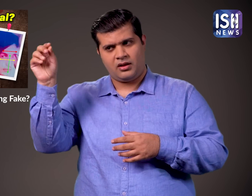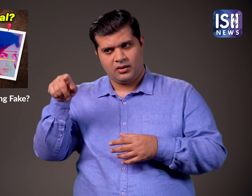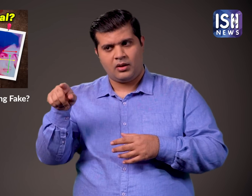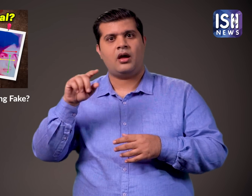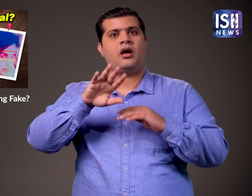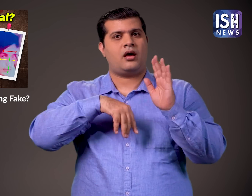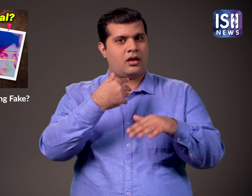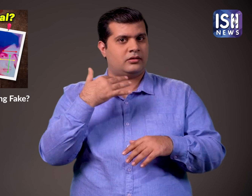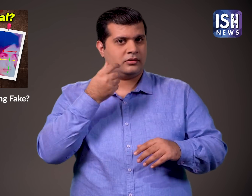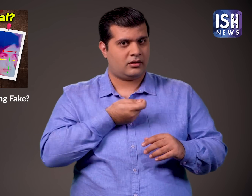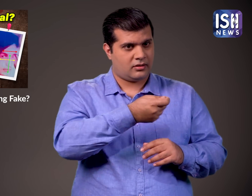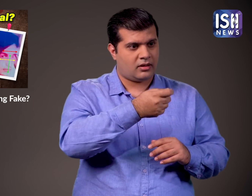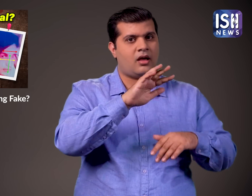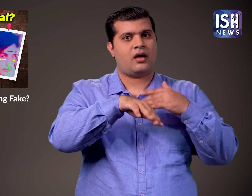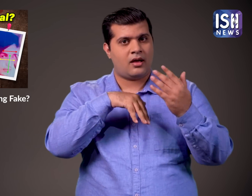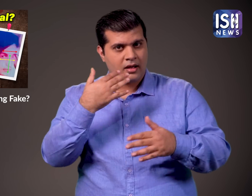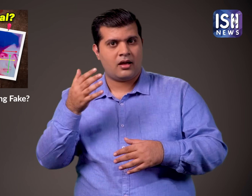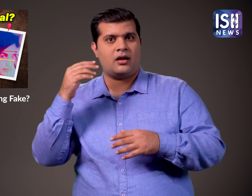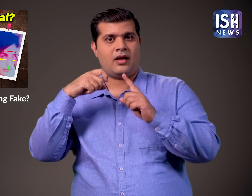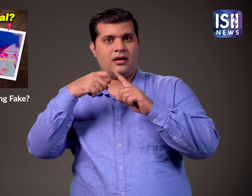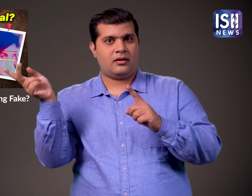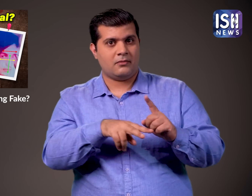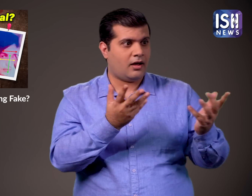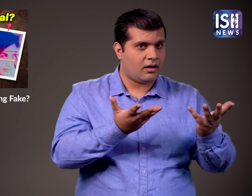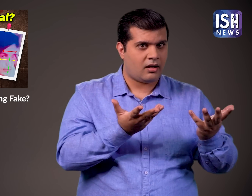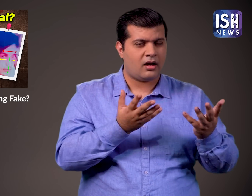If she was out, did she rush back in panic after Saif was attacked?